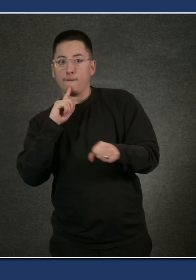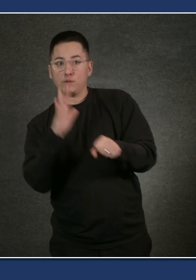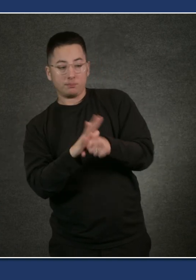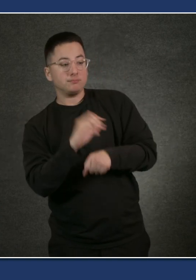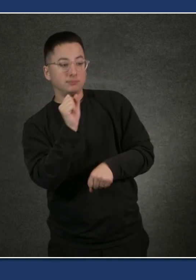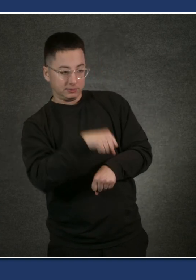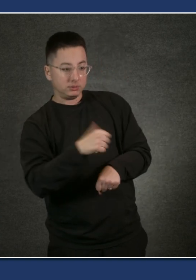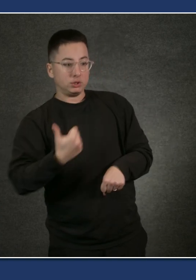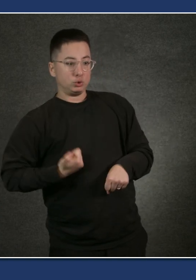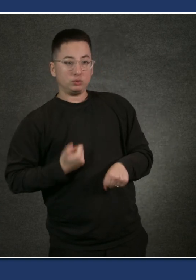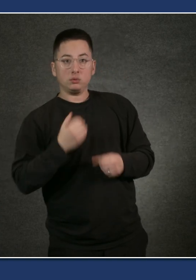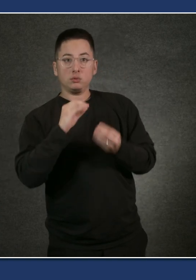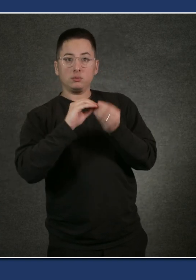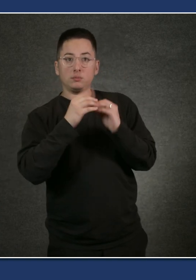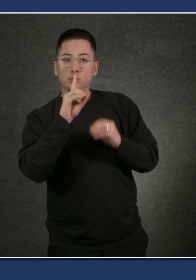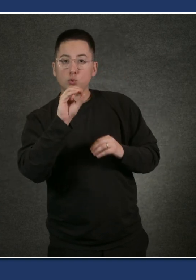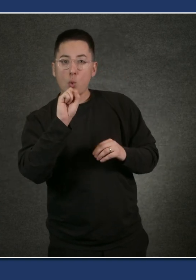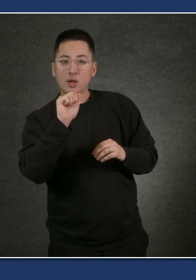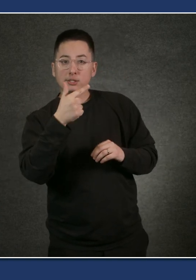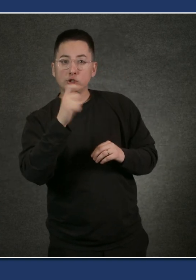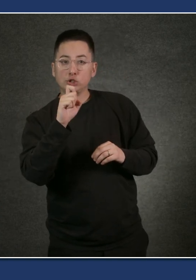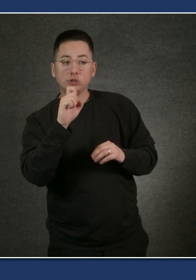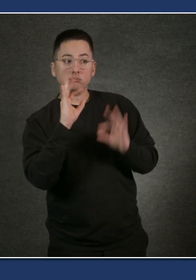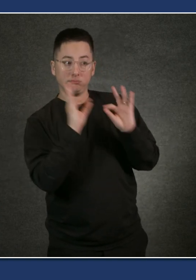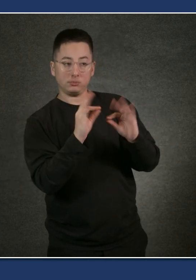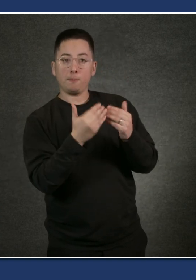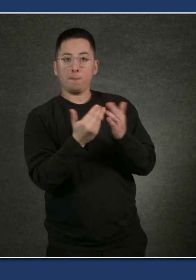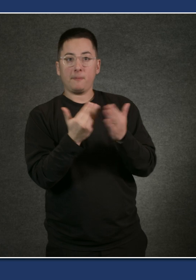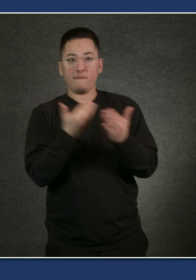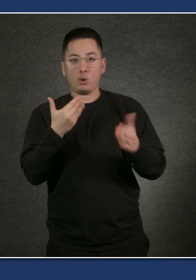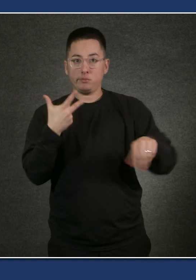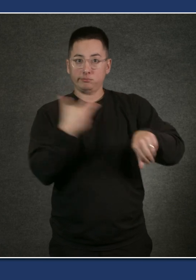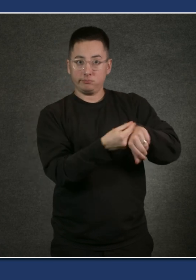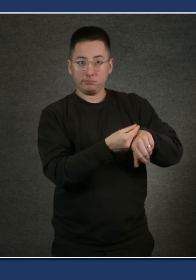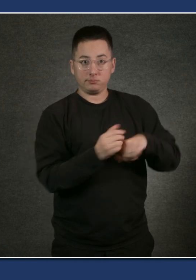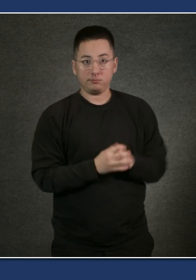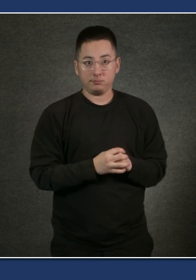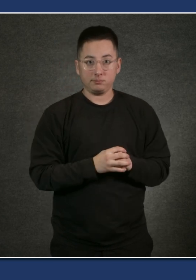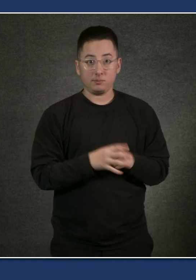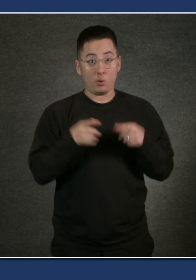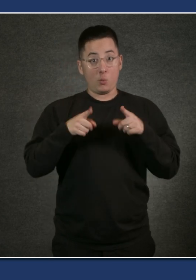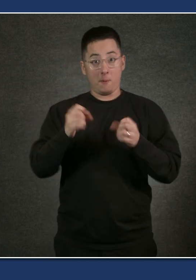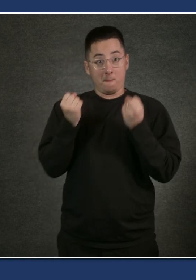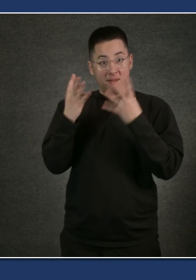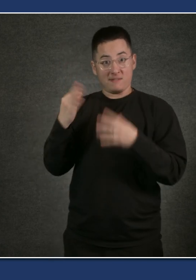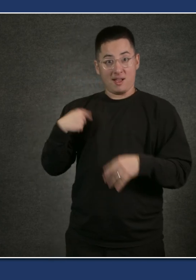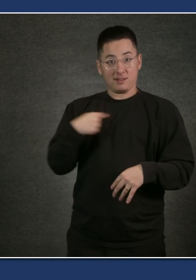confirm the insulin dosage before administering it to a patient.